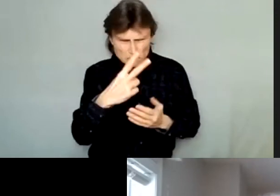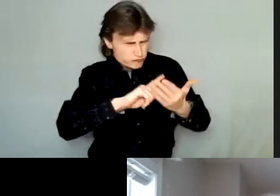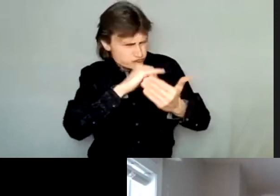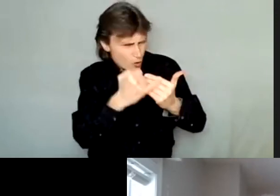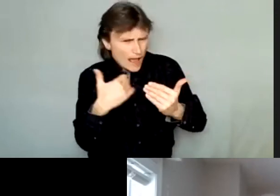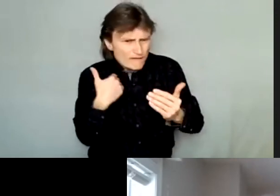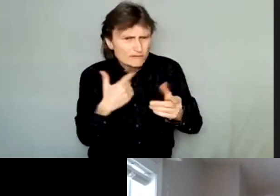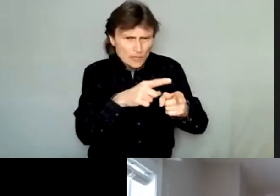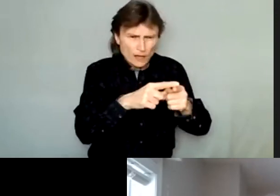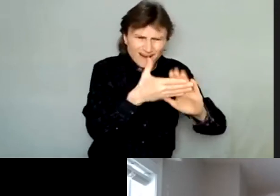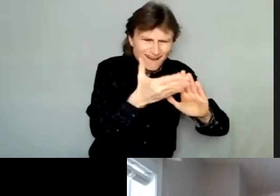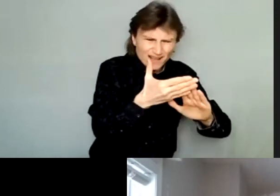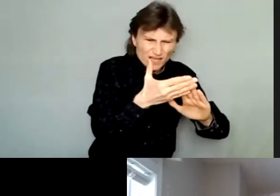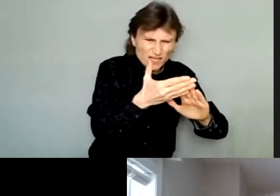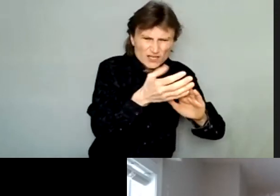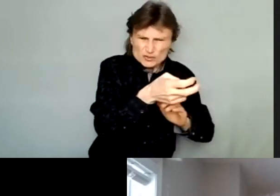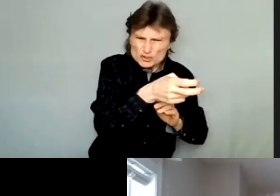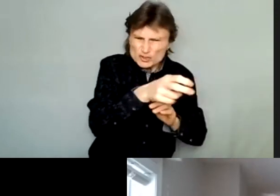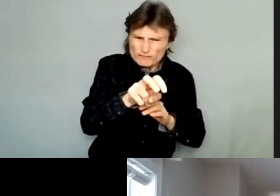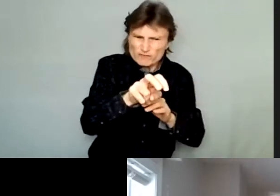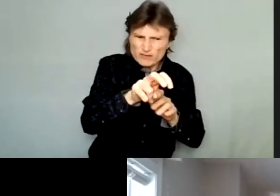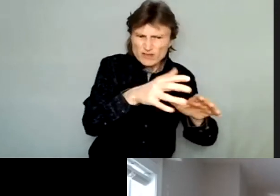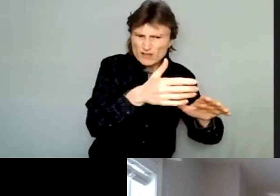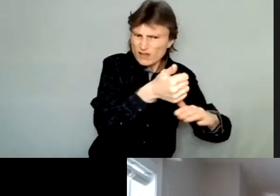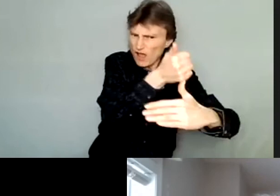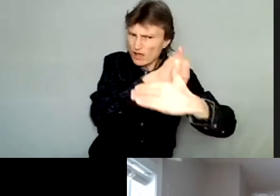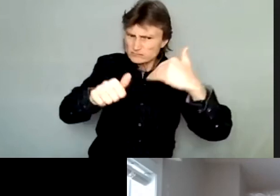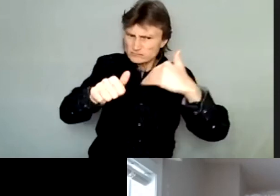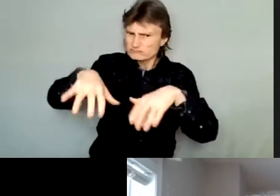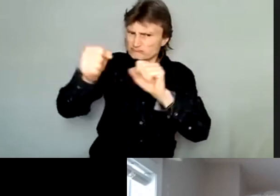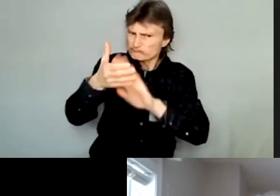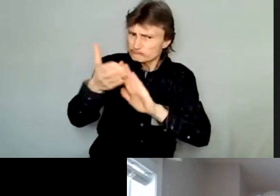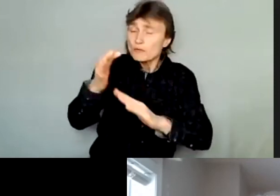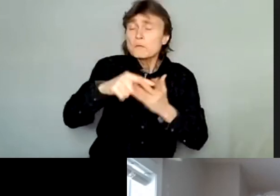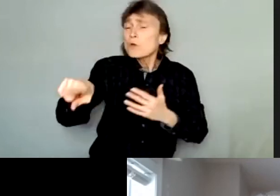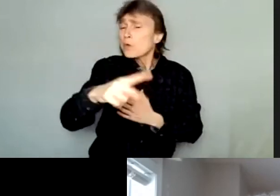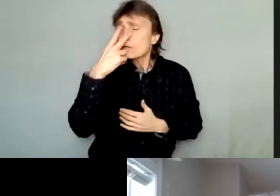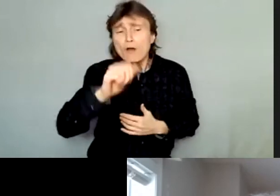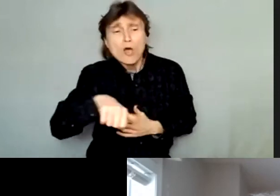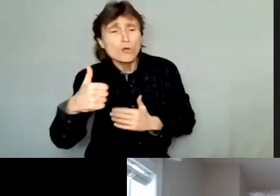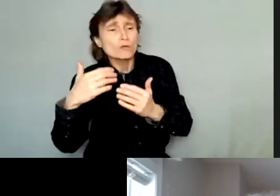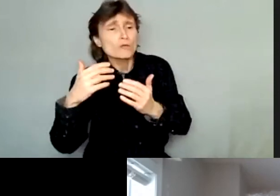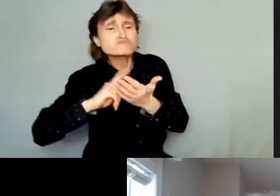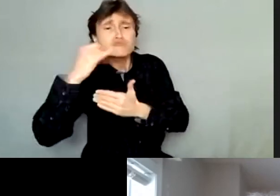You'll notice some projects, maybe having more of a presence from the City of Calgary